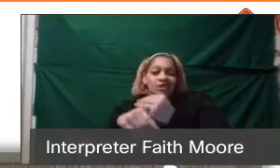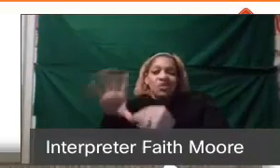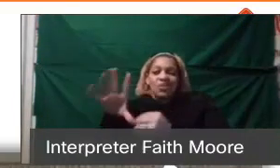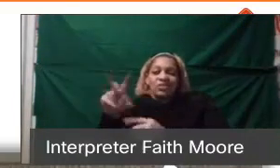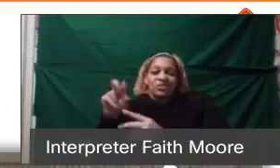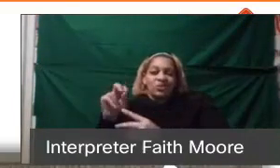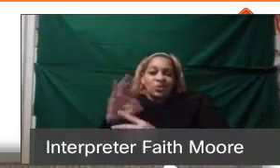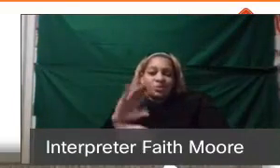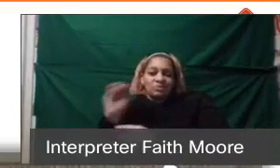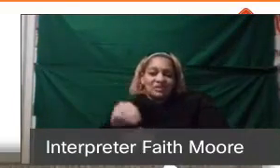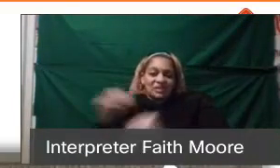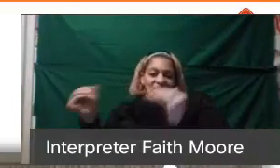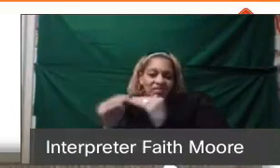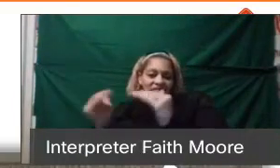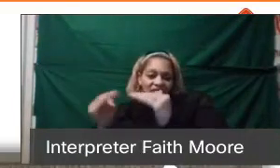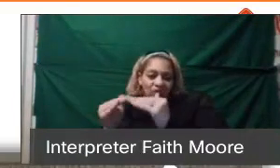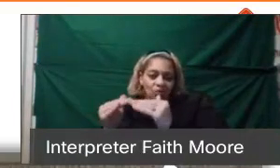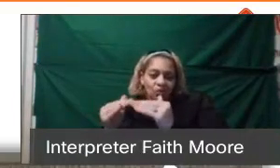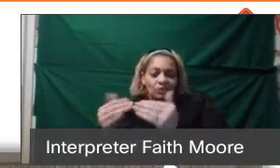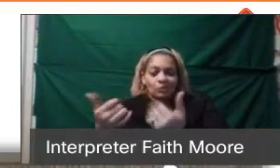Level and we're, we're playing catch up on these.